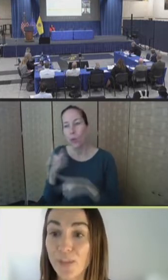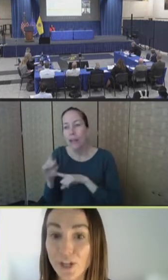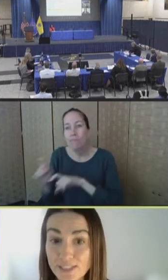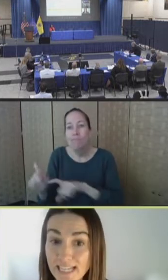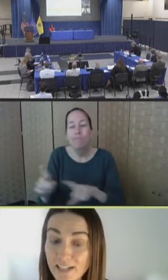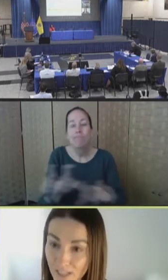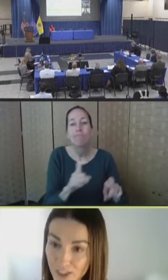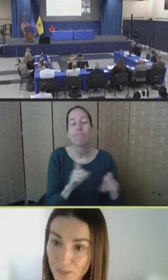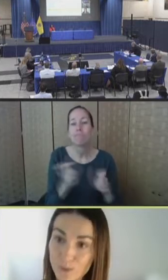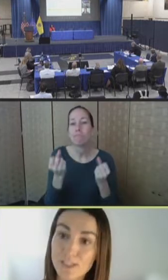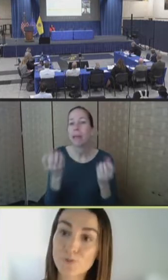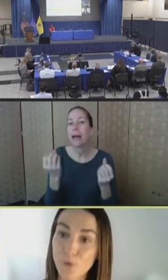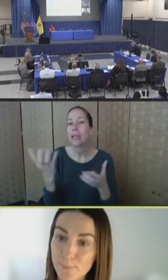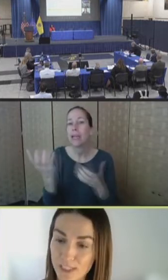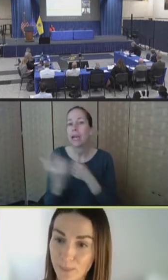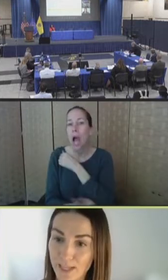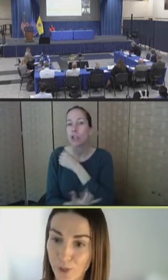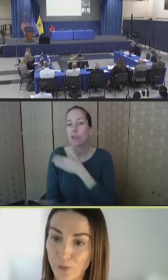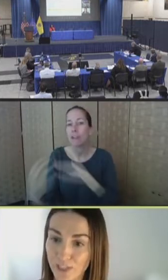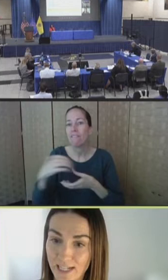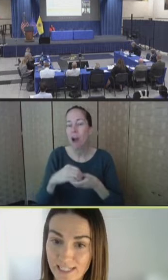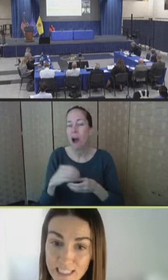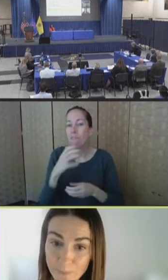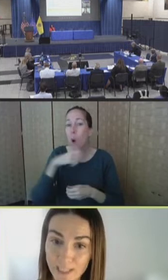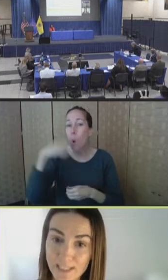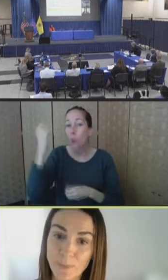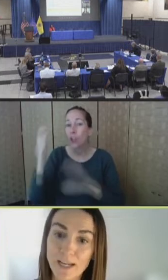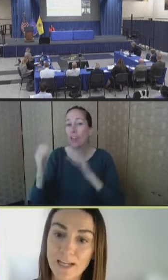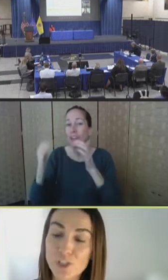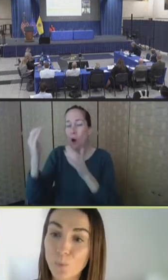their data collection was disrupted by the COVID-19 pandemic. And so,